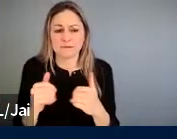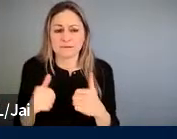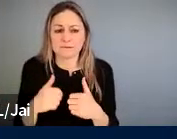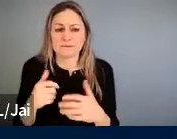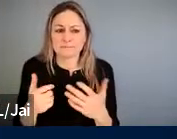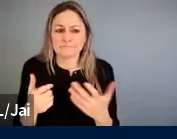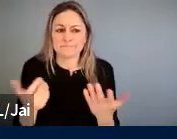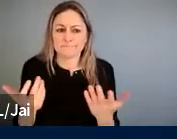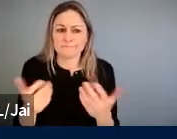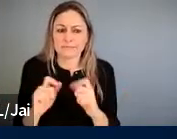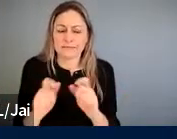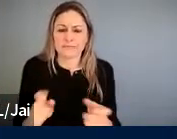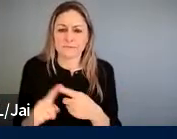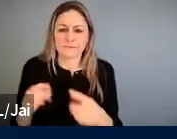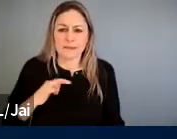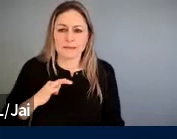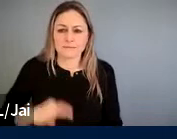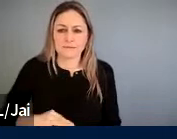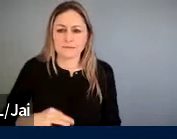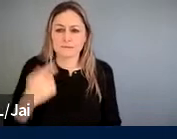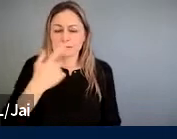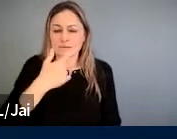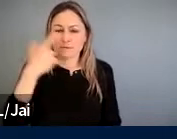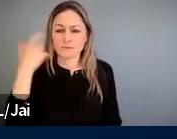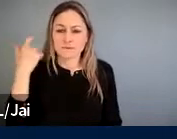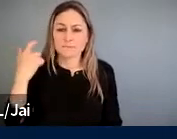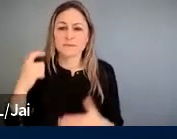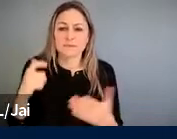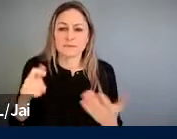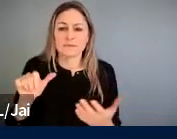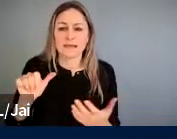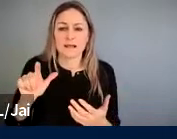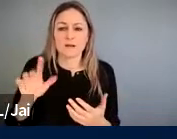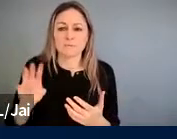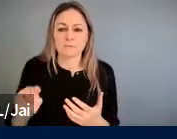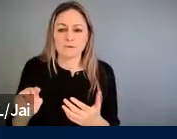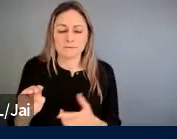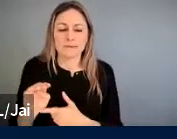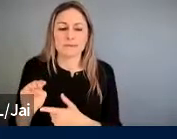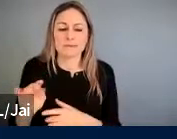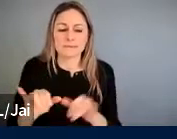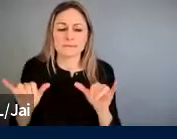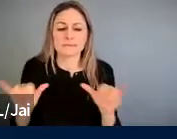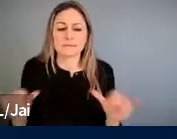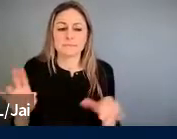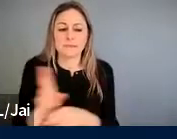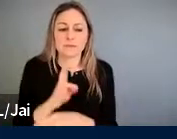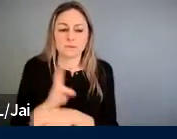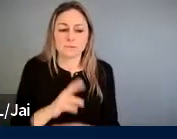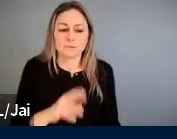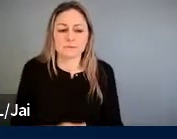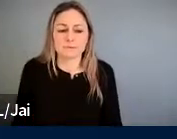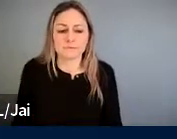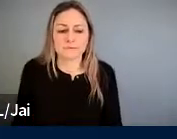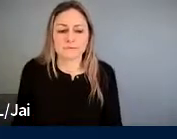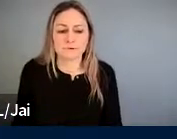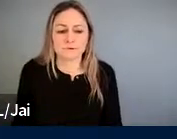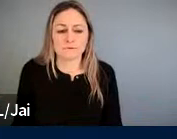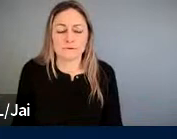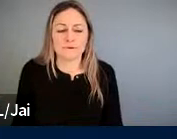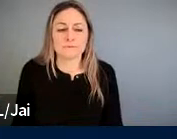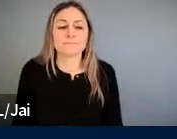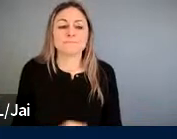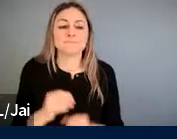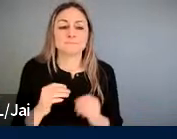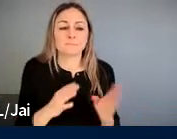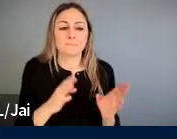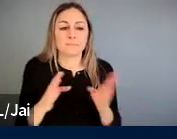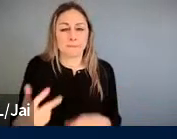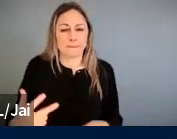a result of algorithmic systems being utilized. There were three key areas where many of the